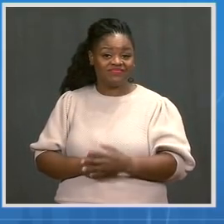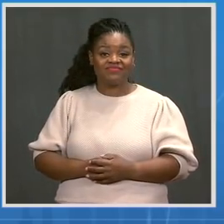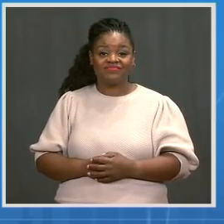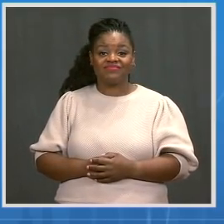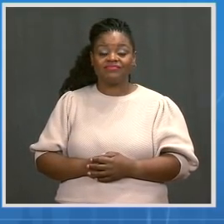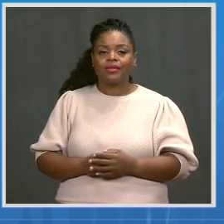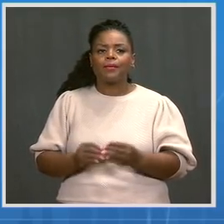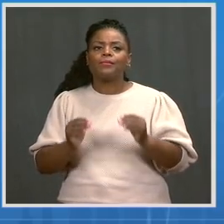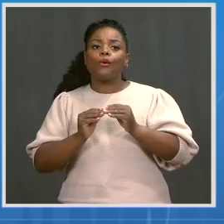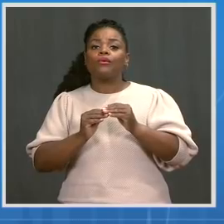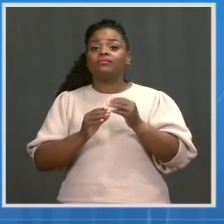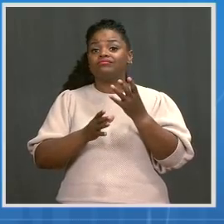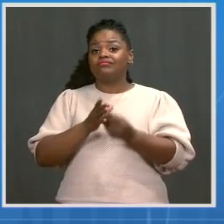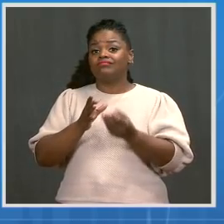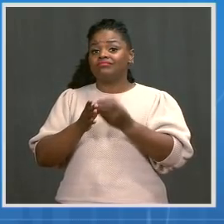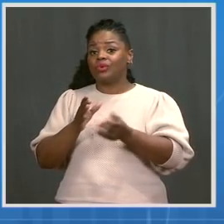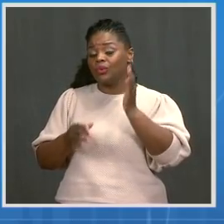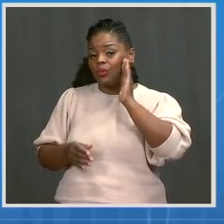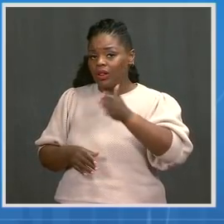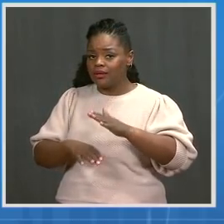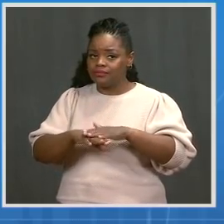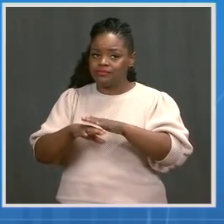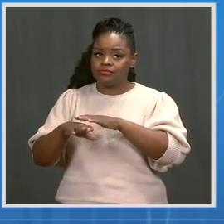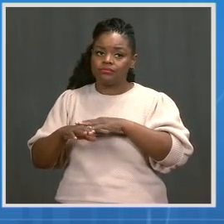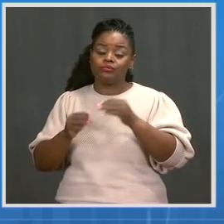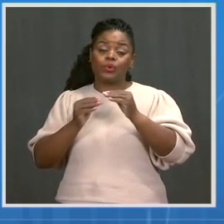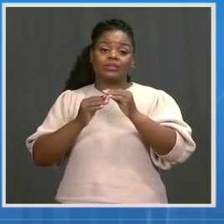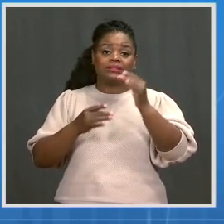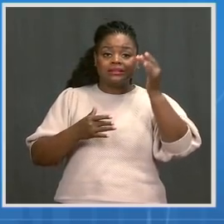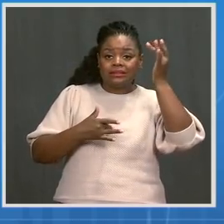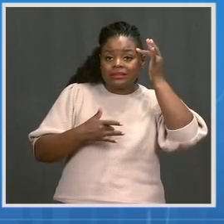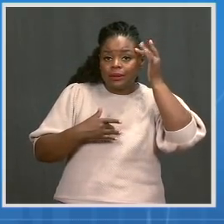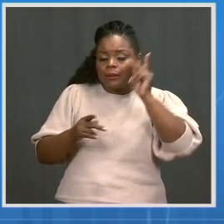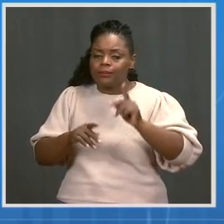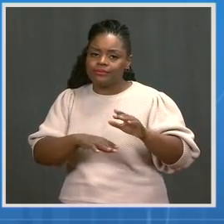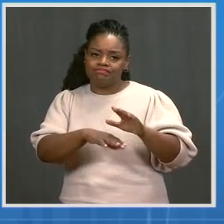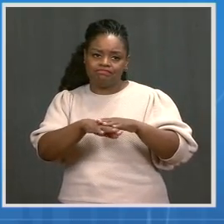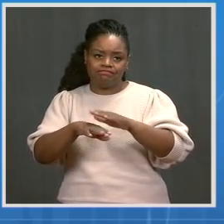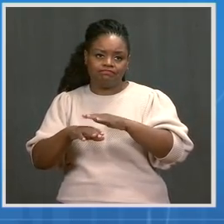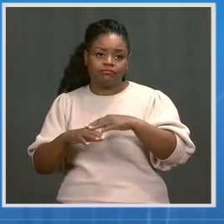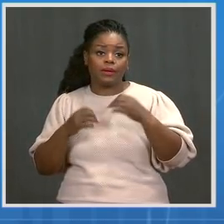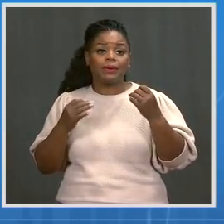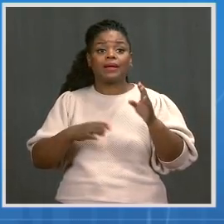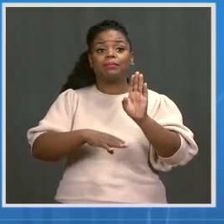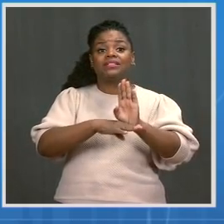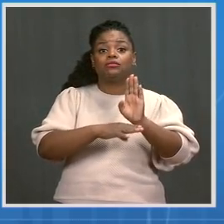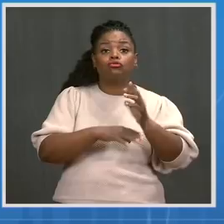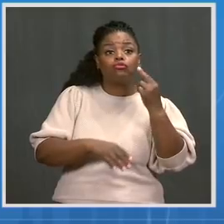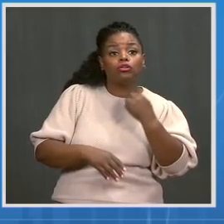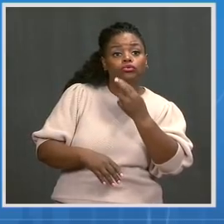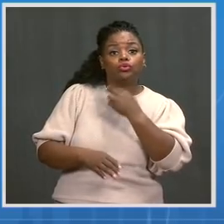more people would have gotten sick; and many of our businesses, restaurants, and schools would still be closed.